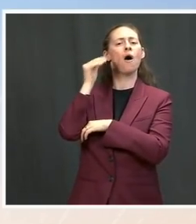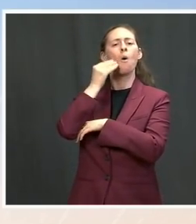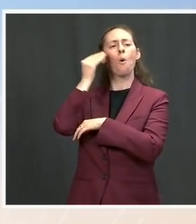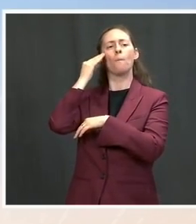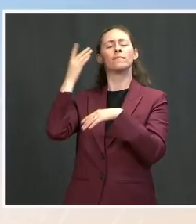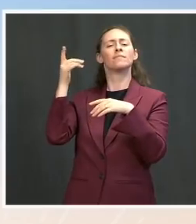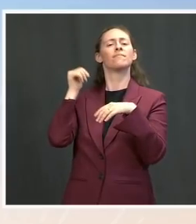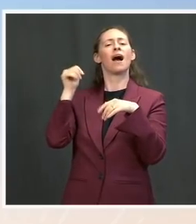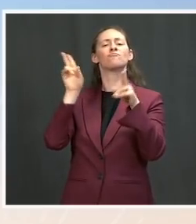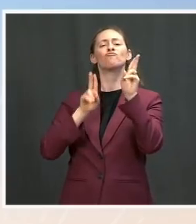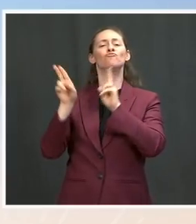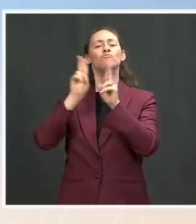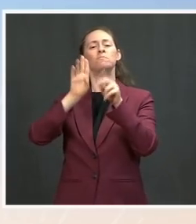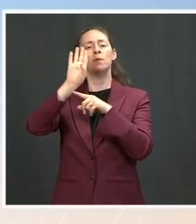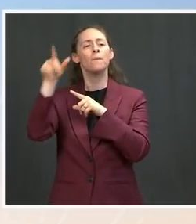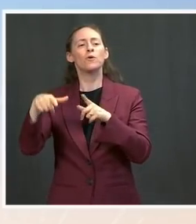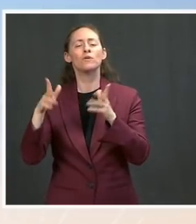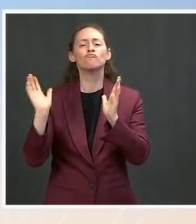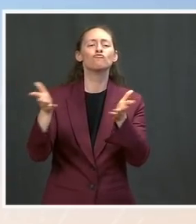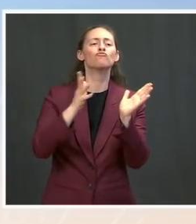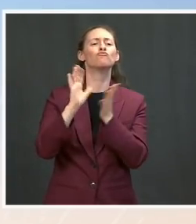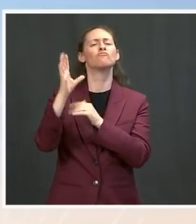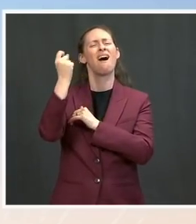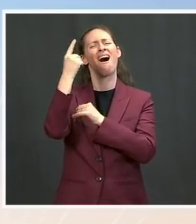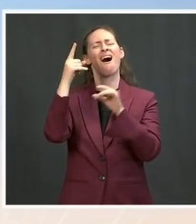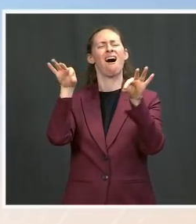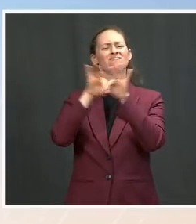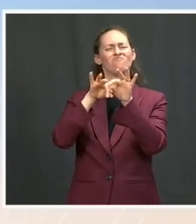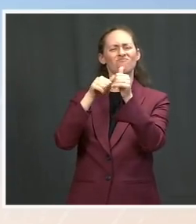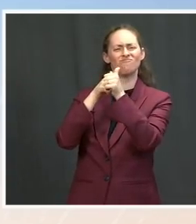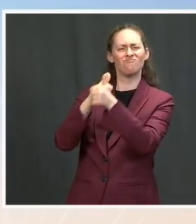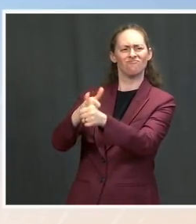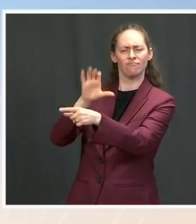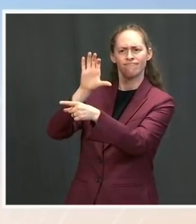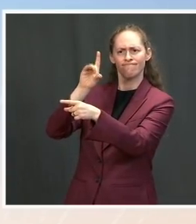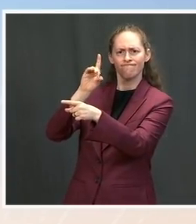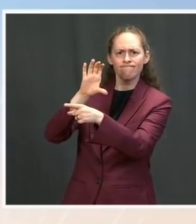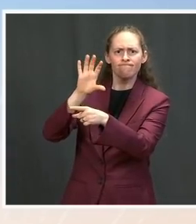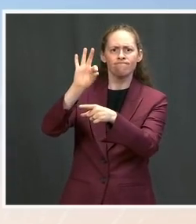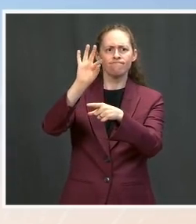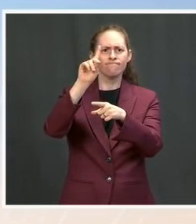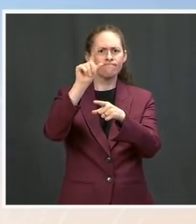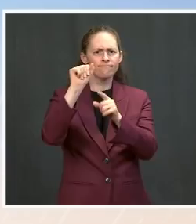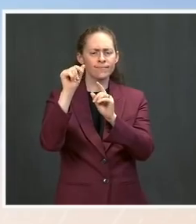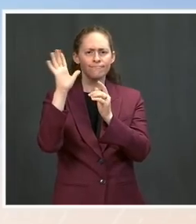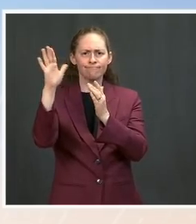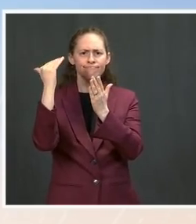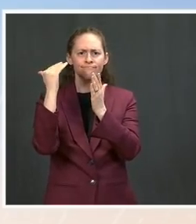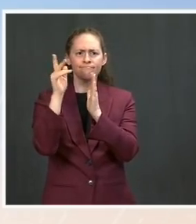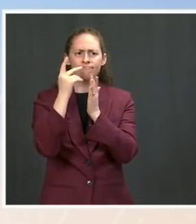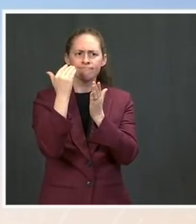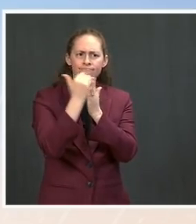and guidelines of our health and medical experts. But if we increase the number of people who are vaccinated around the country in communities,